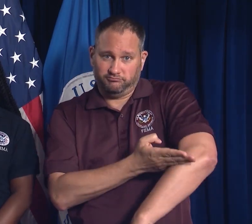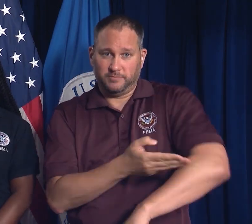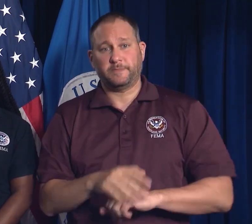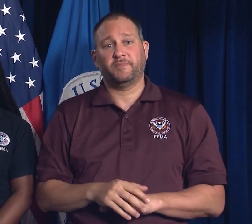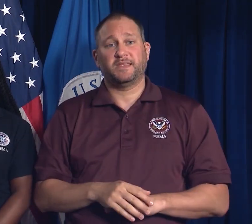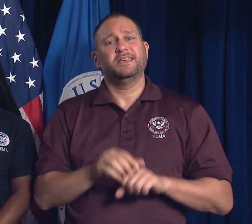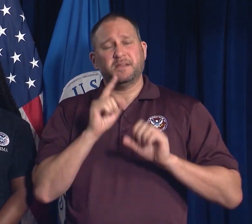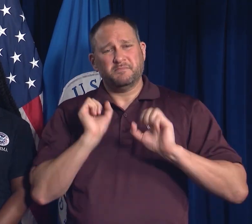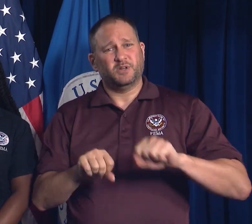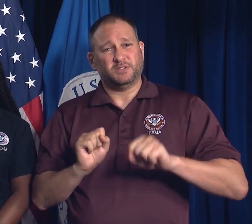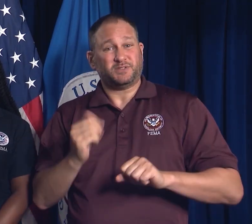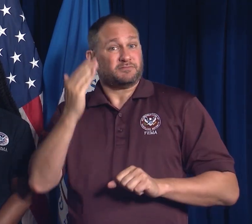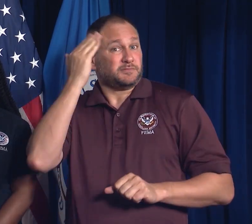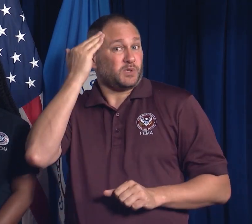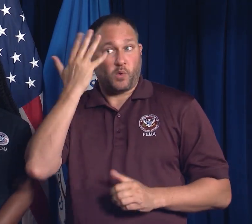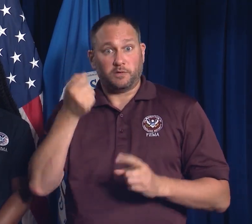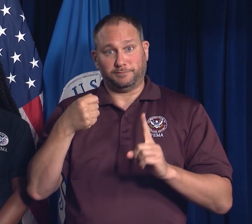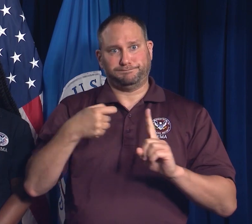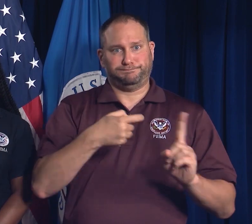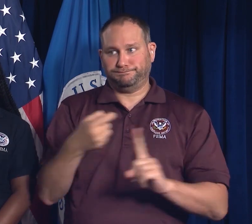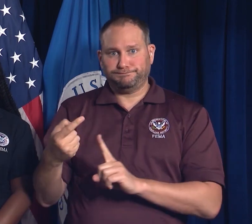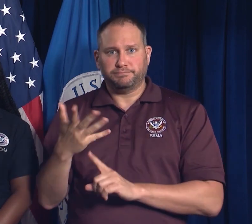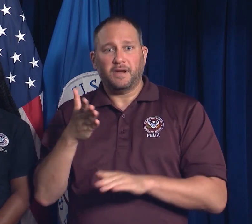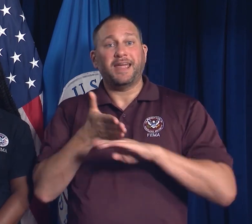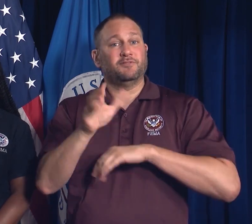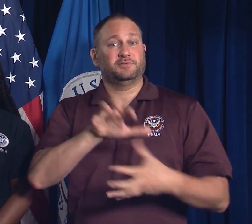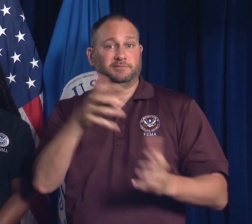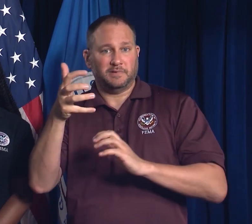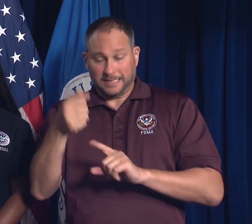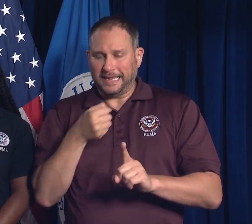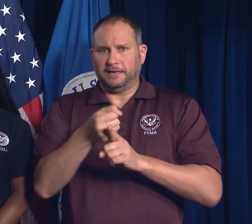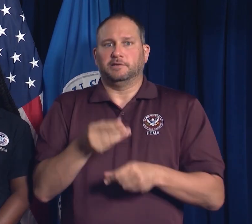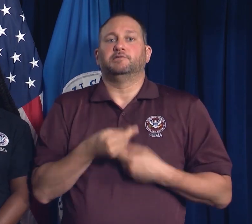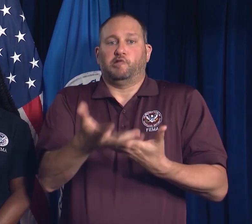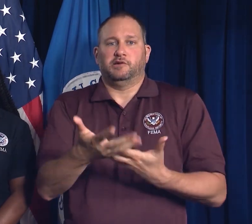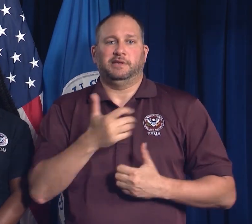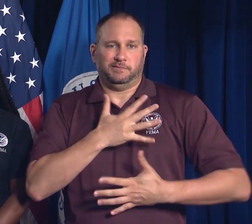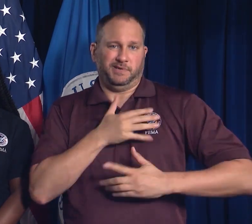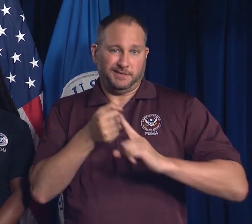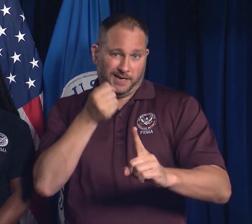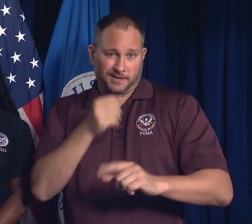It is good to know what possible triggers there are after a disaster that could cause an asthma attack.